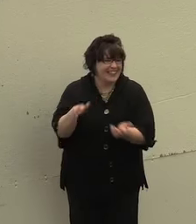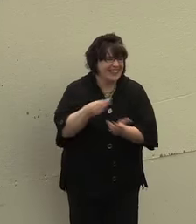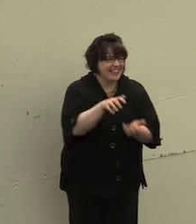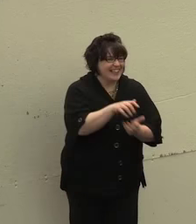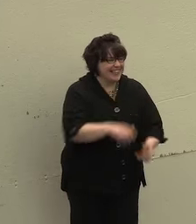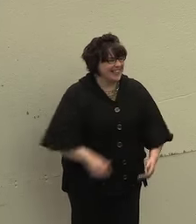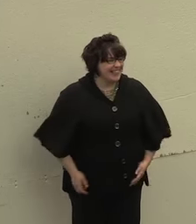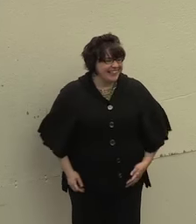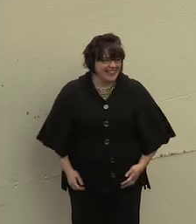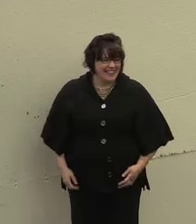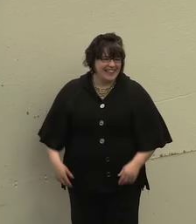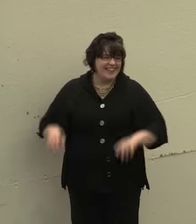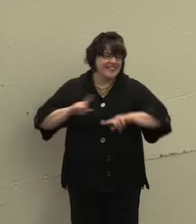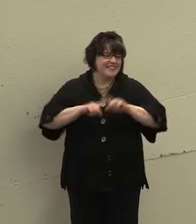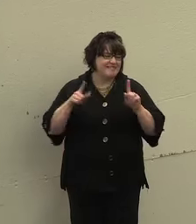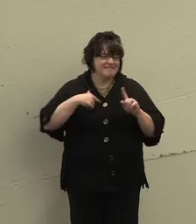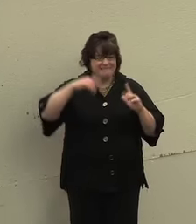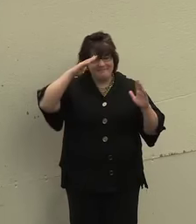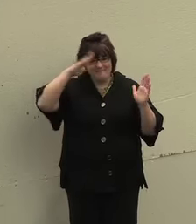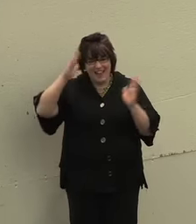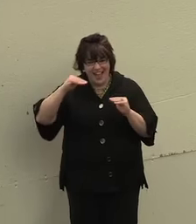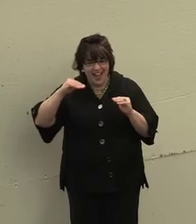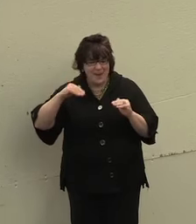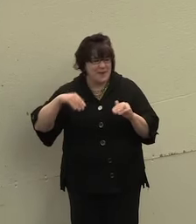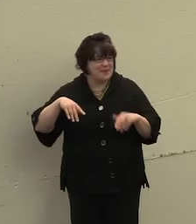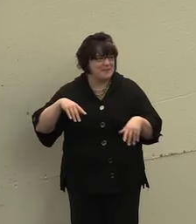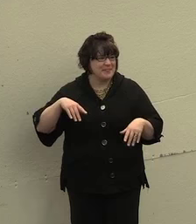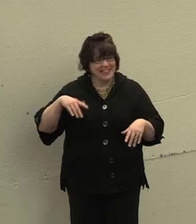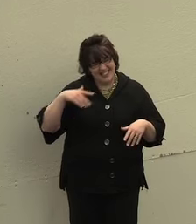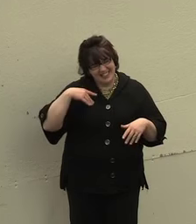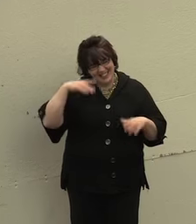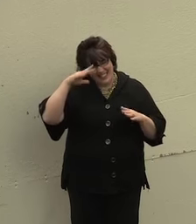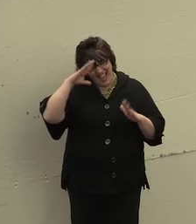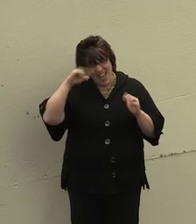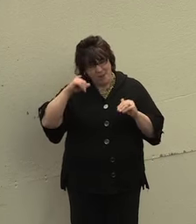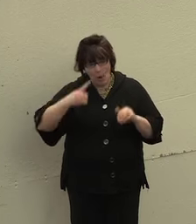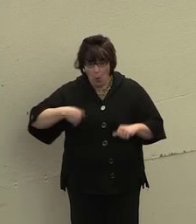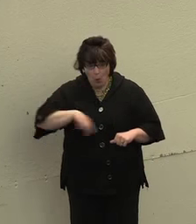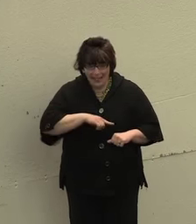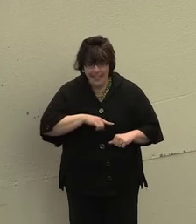But I hope not we provide, but they themselves